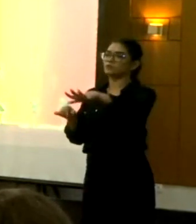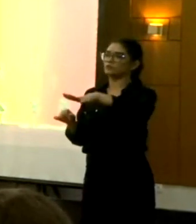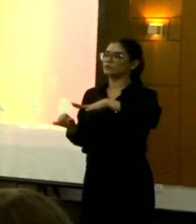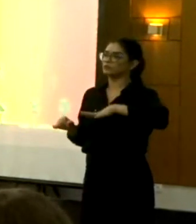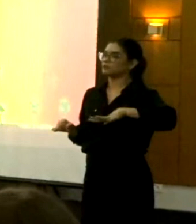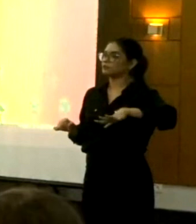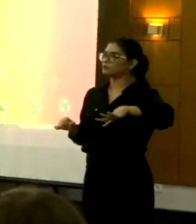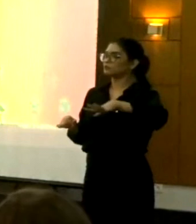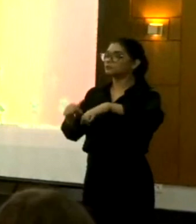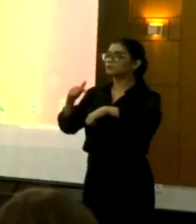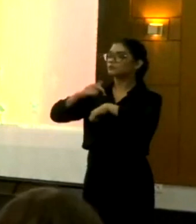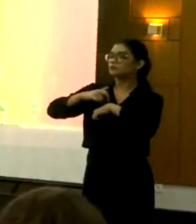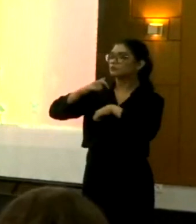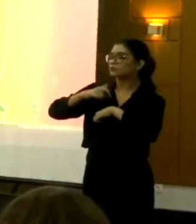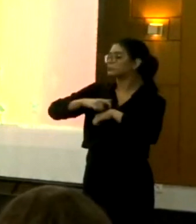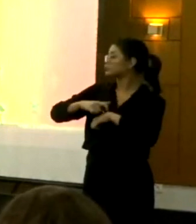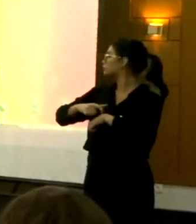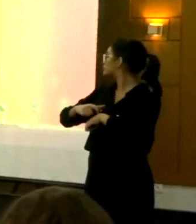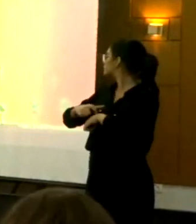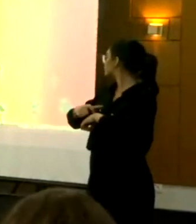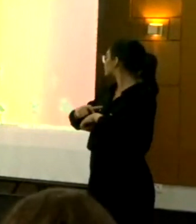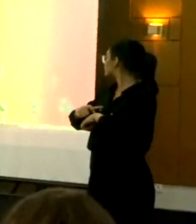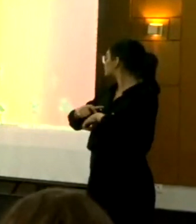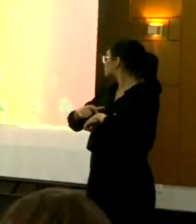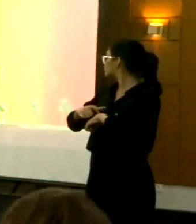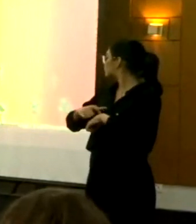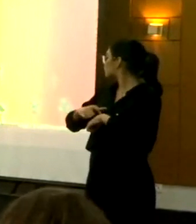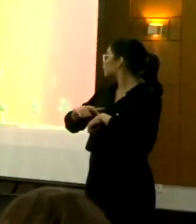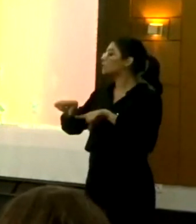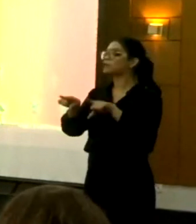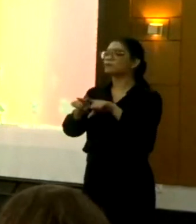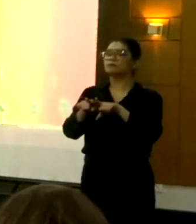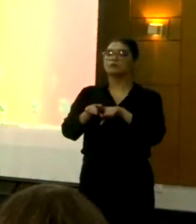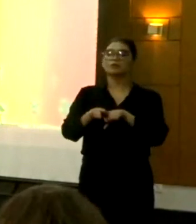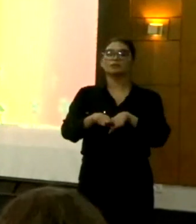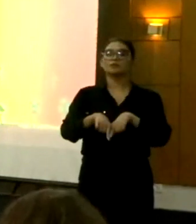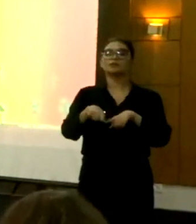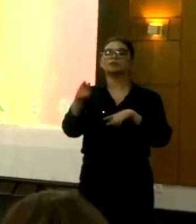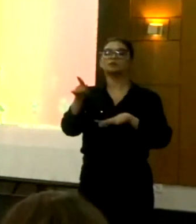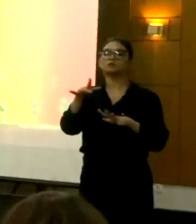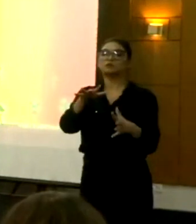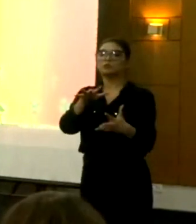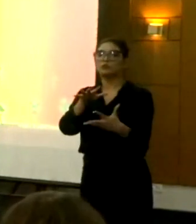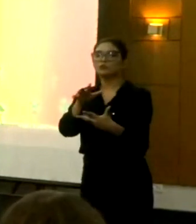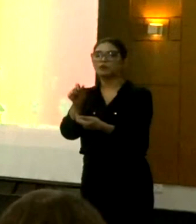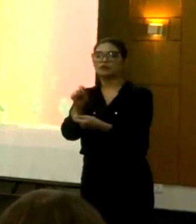time , its geographic dimension, its size,